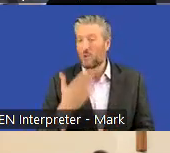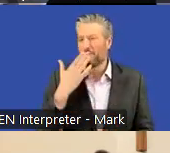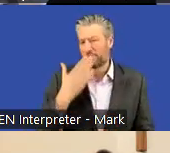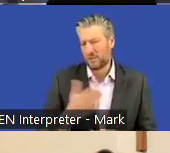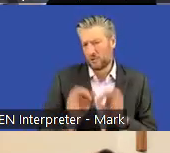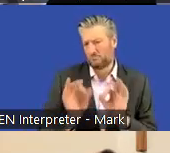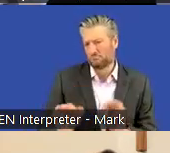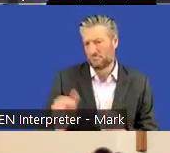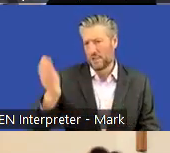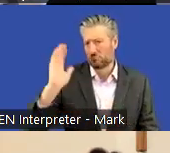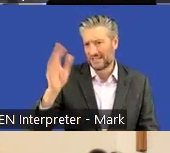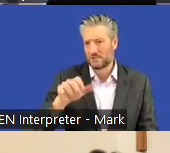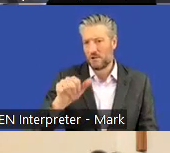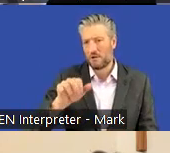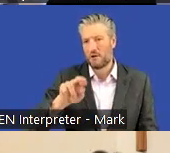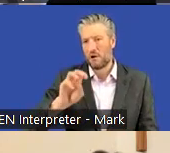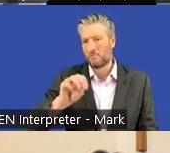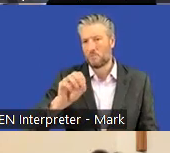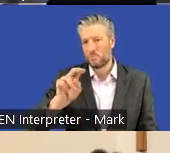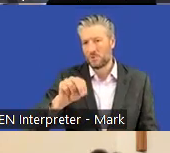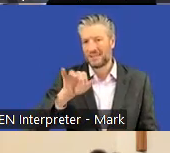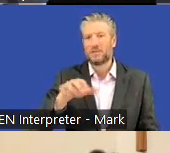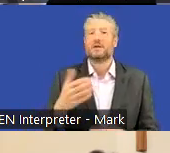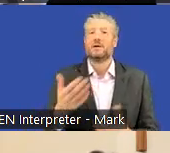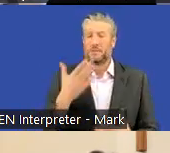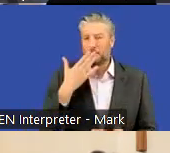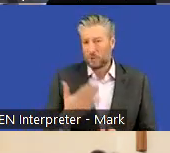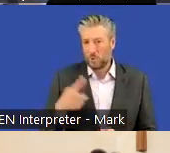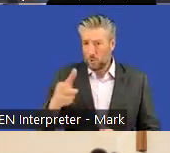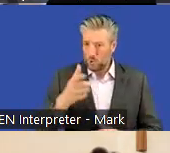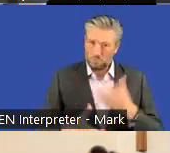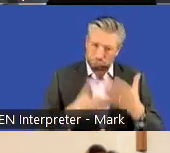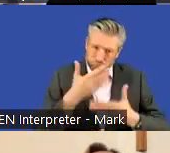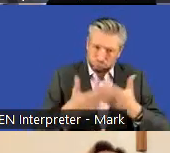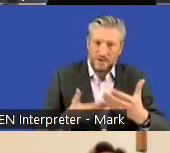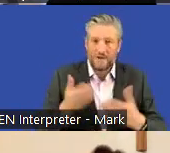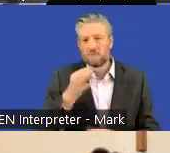giving us this very, very good update on France, and I hope you will still be smiling, like